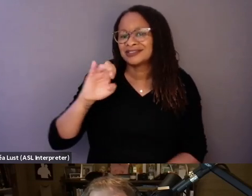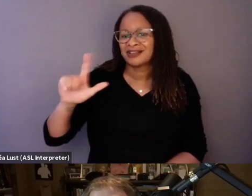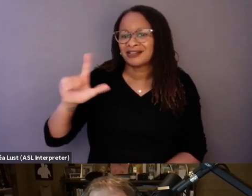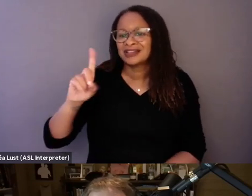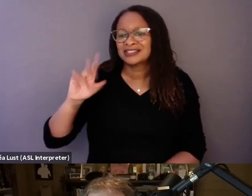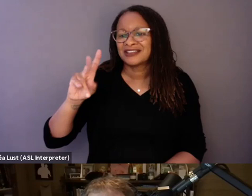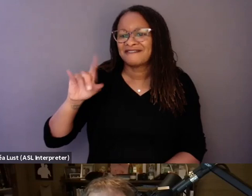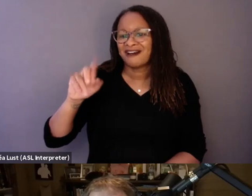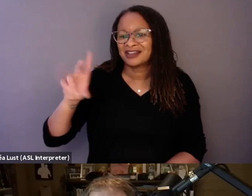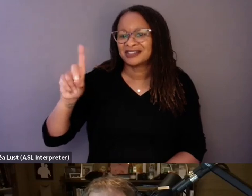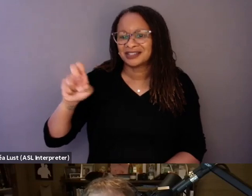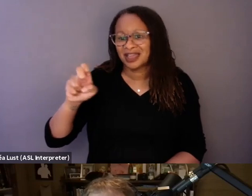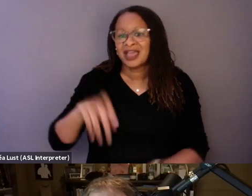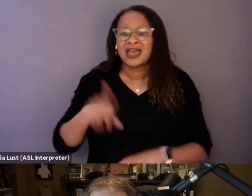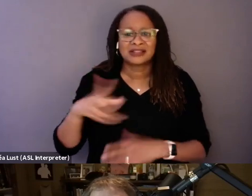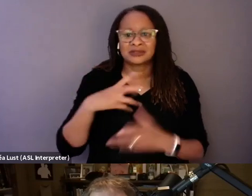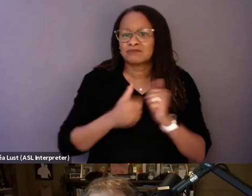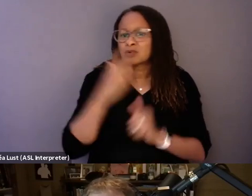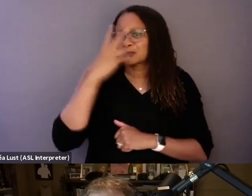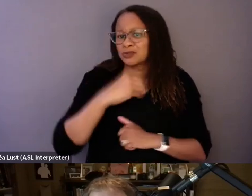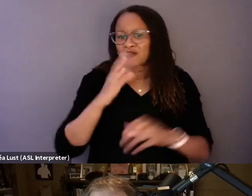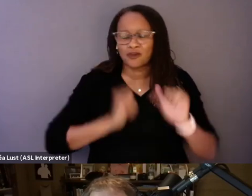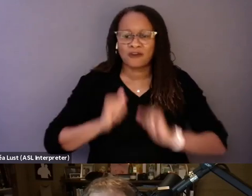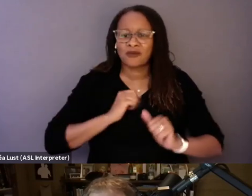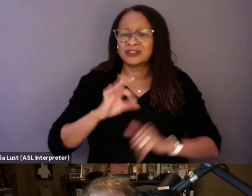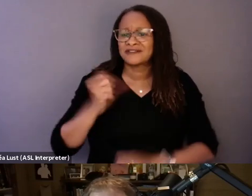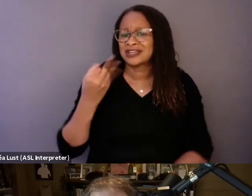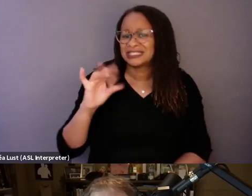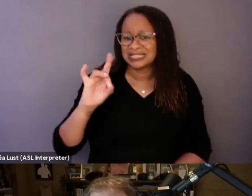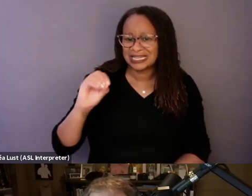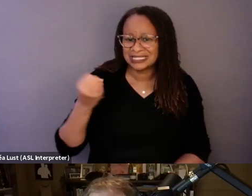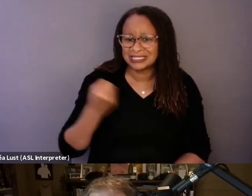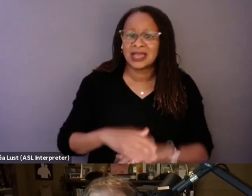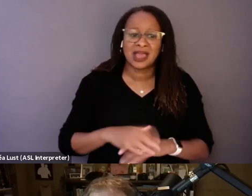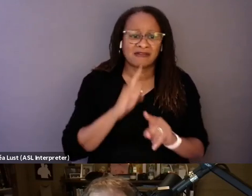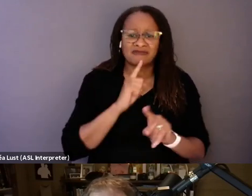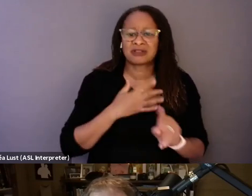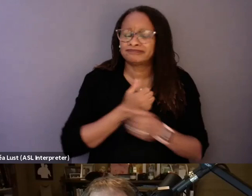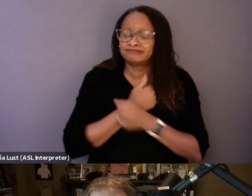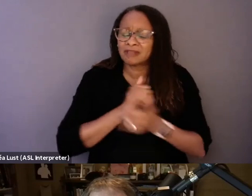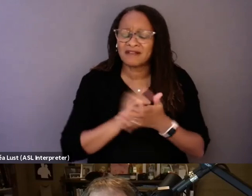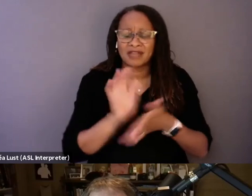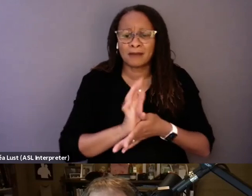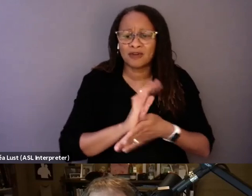and subtle and sublime performances of the 1980s. I really, I'm such a fan of that movie. Judy, you're running the film,